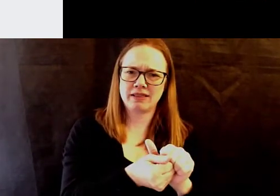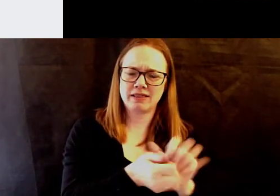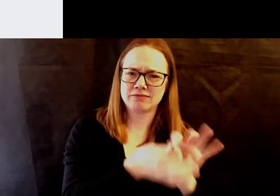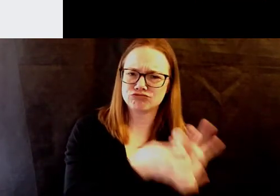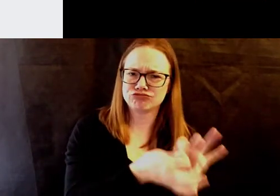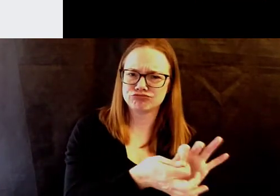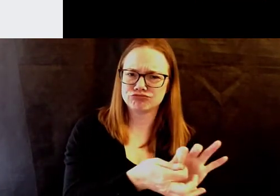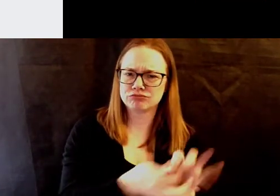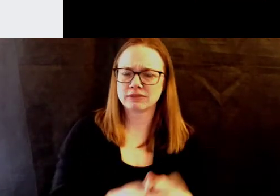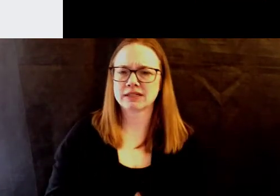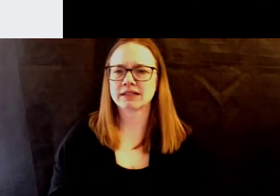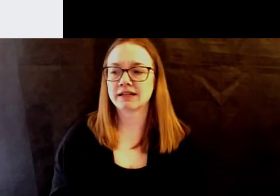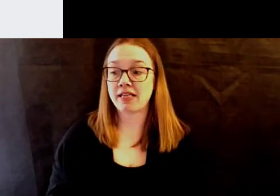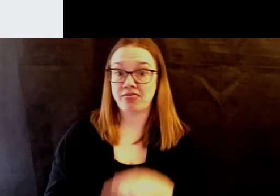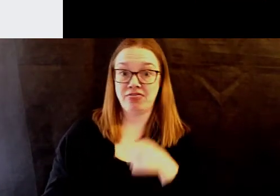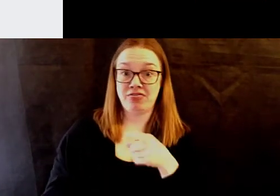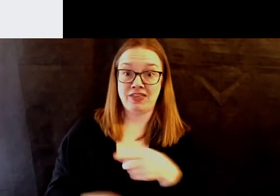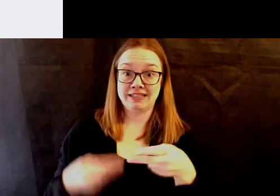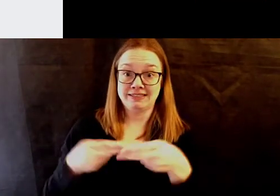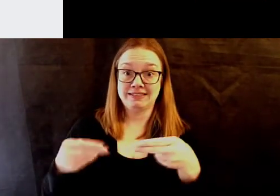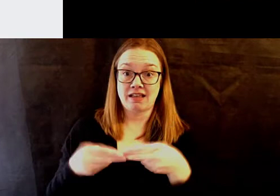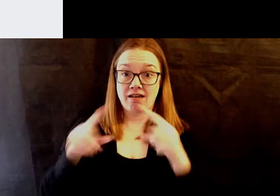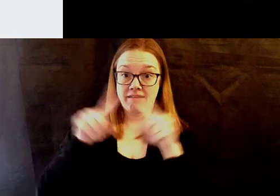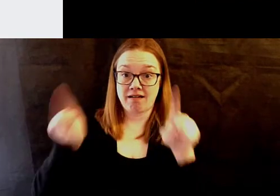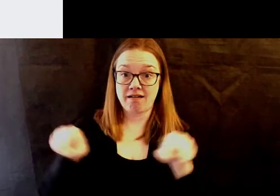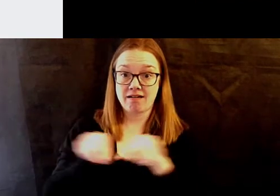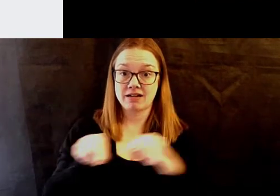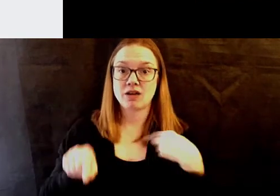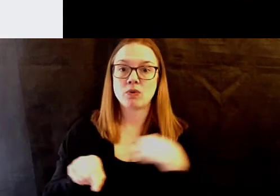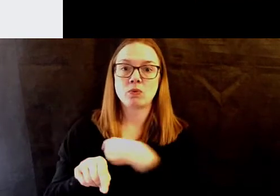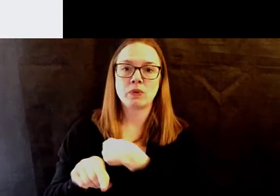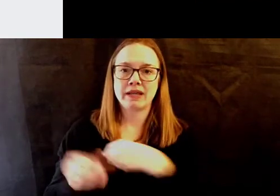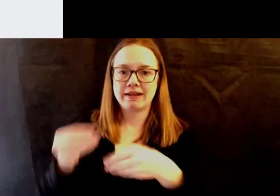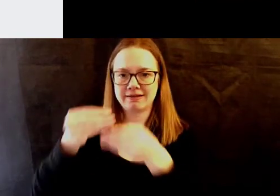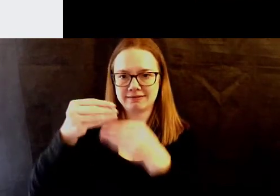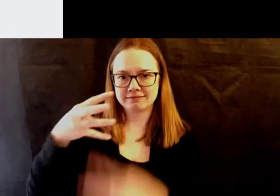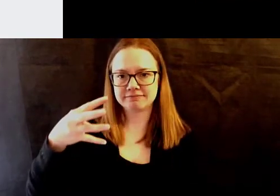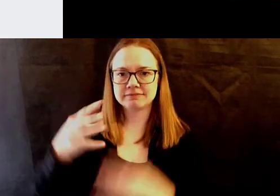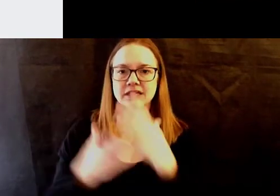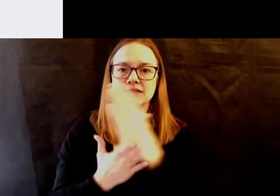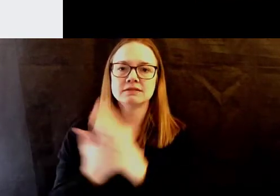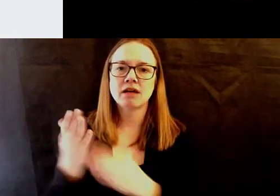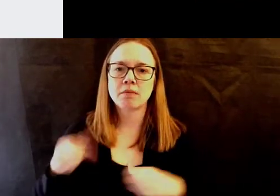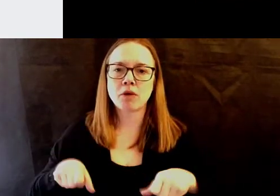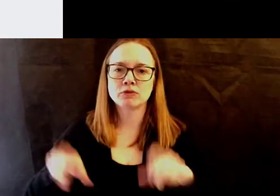On this slide, we listed some different opportunities or just suggestions on how to stay involved.